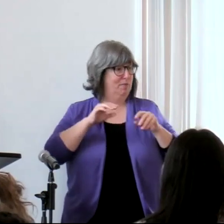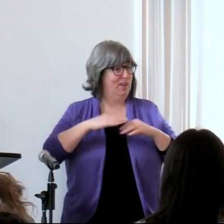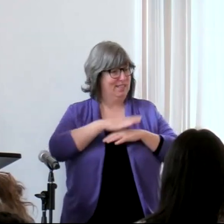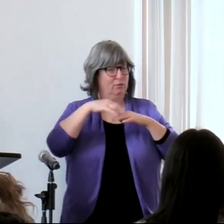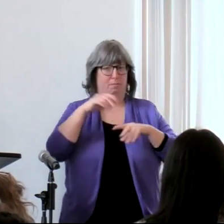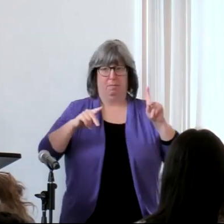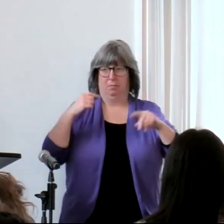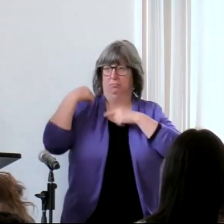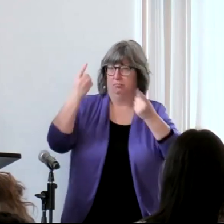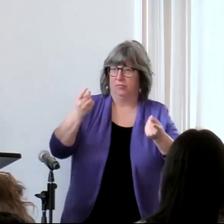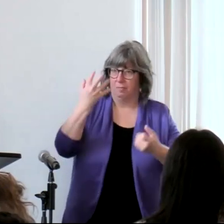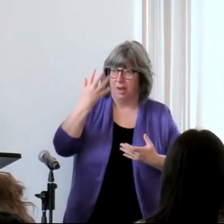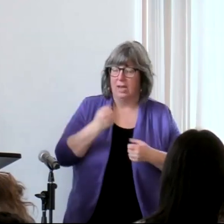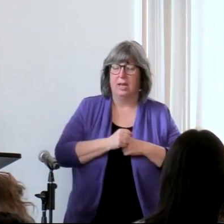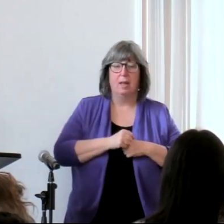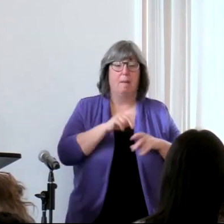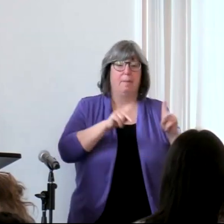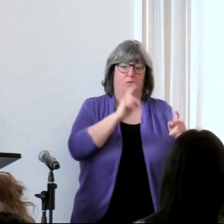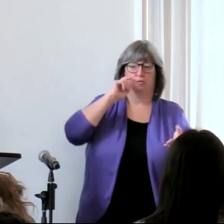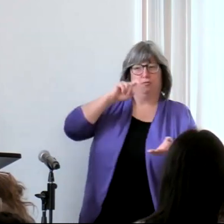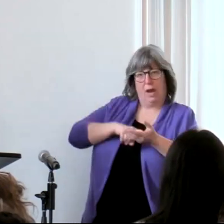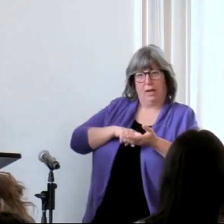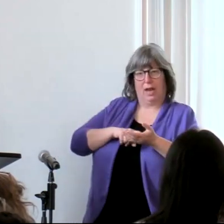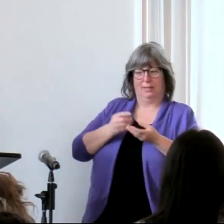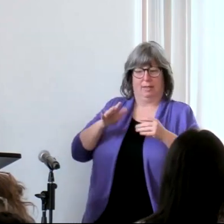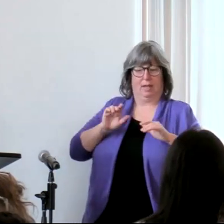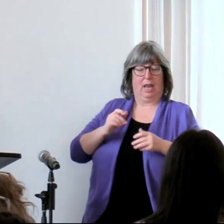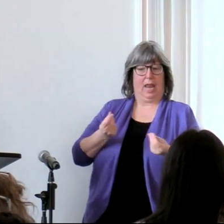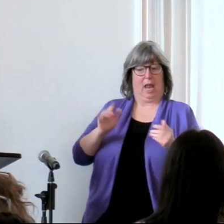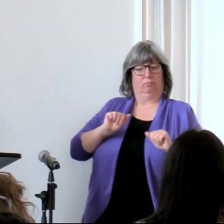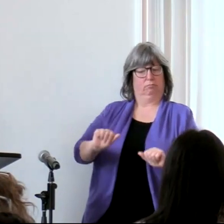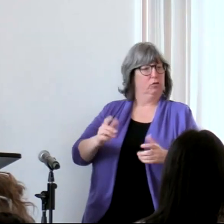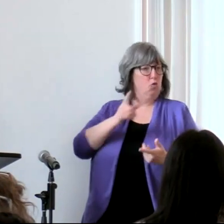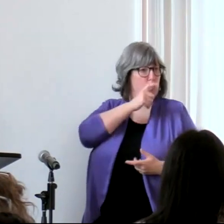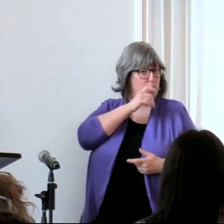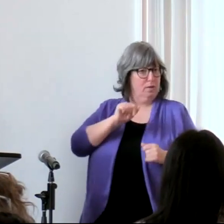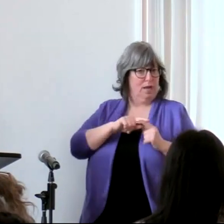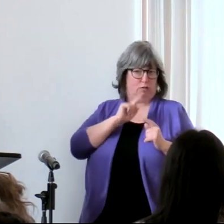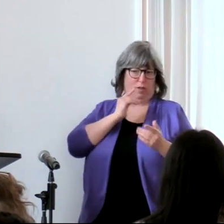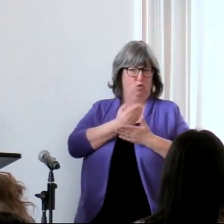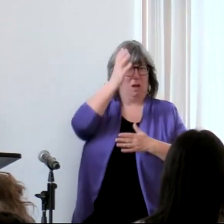For many non-indigenous Canadians officially recognizing the territory or lands we stand on, is a fairly new concept.